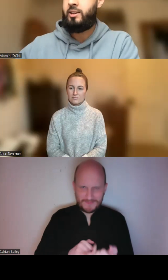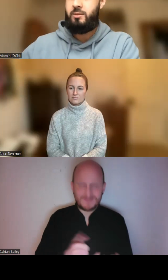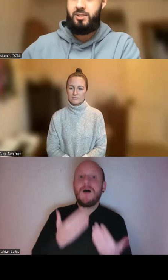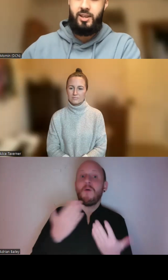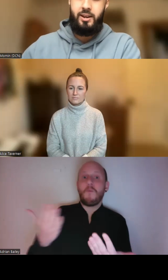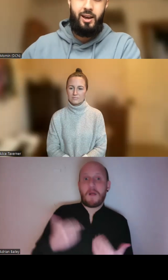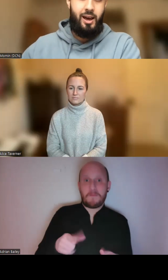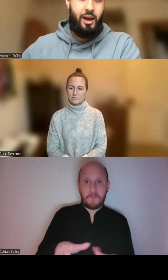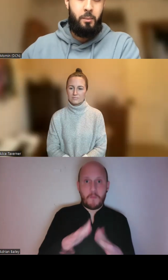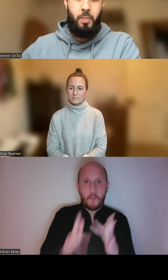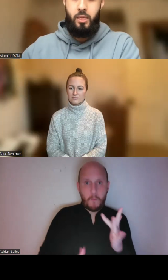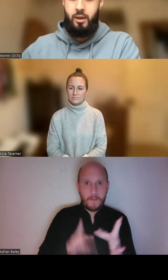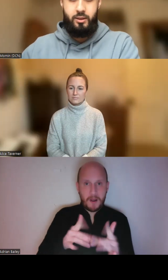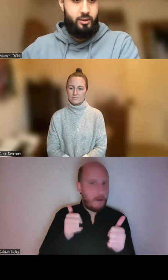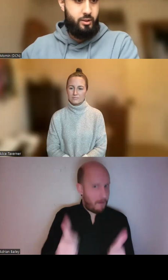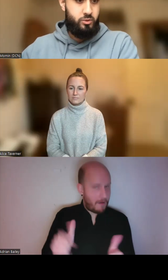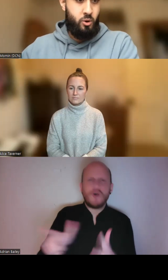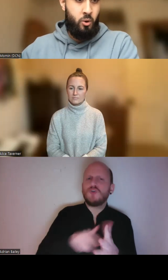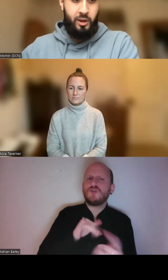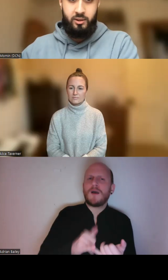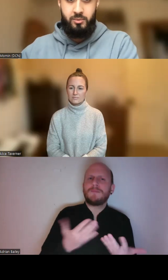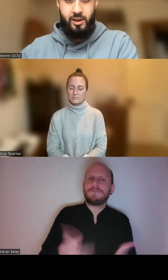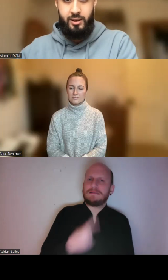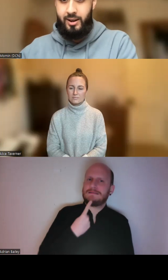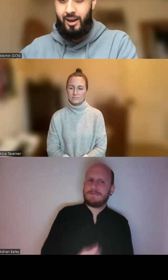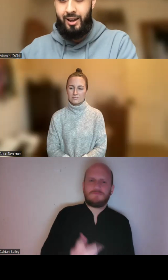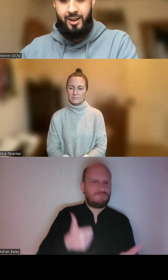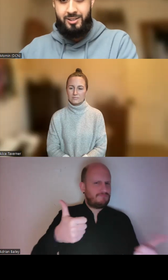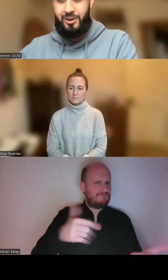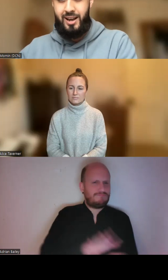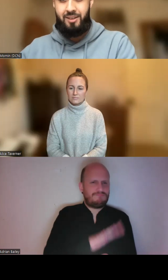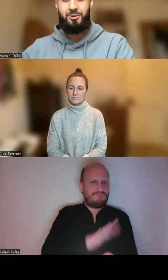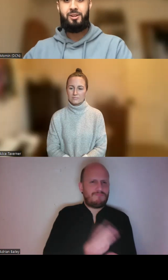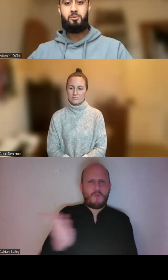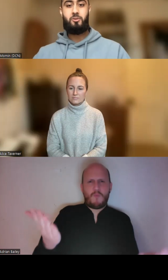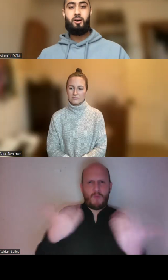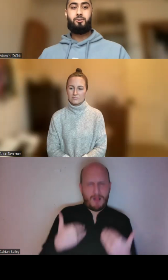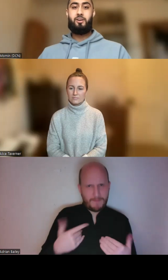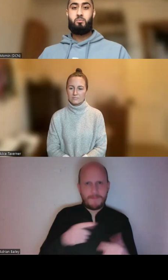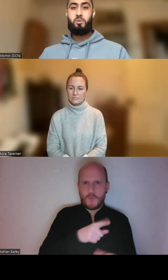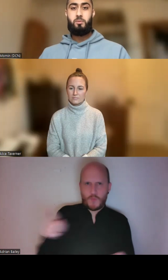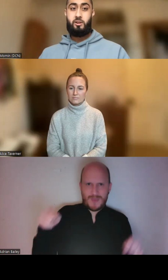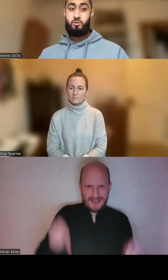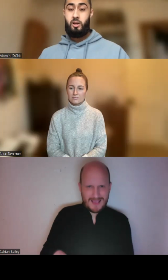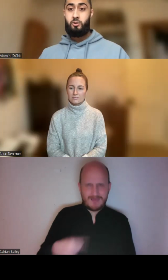Like James has said, you're all welcome here. It's great to have you all here. We've got a great number of people here as well.